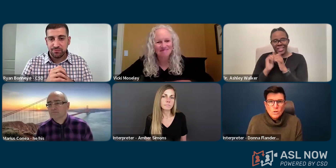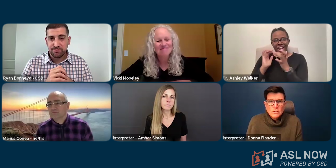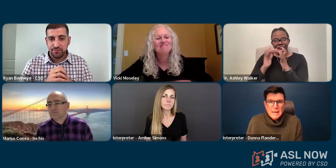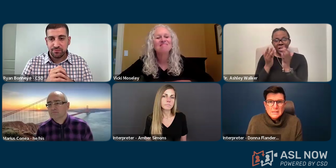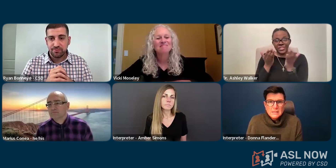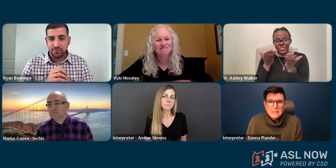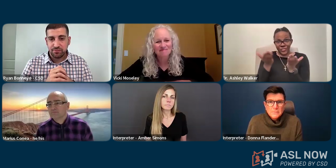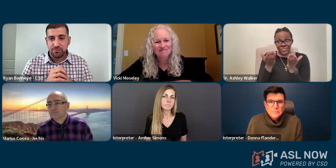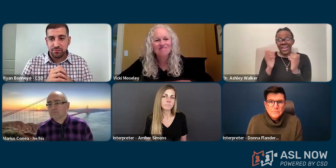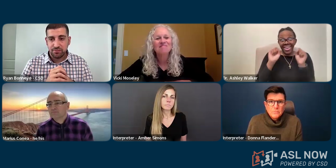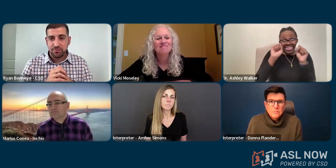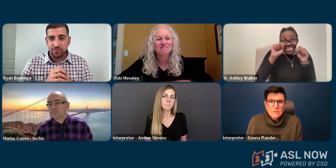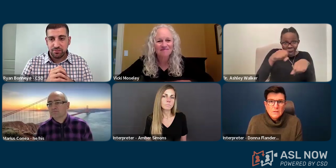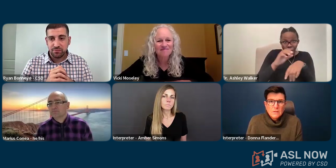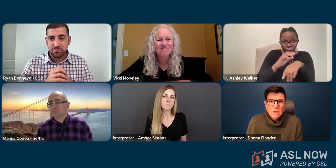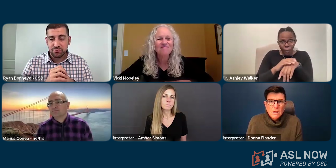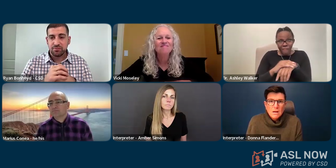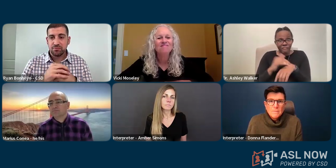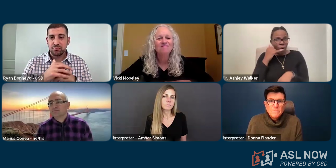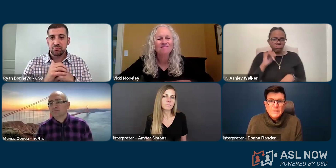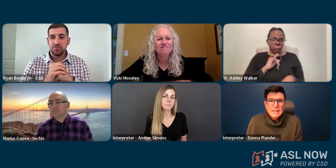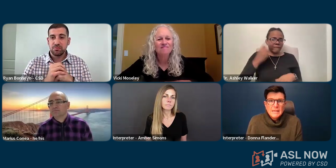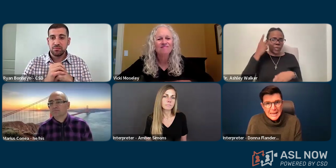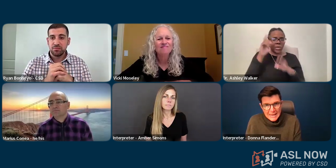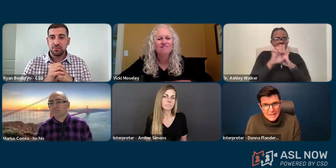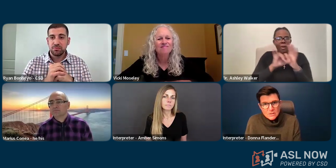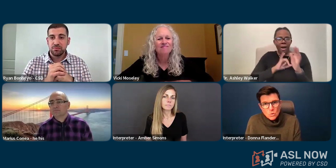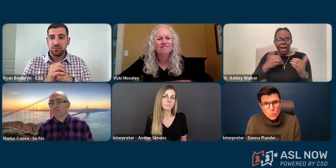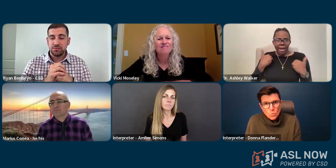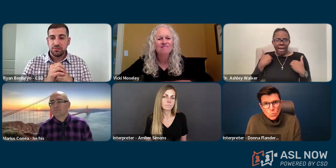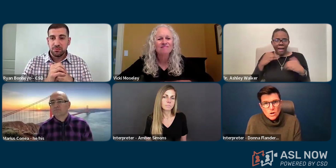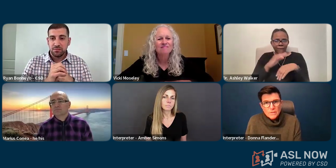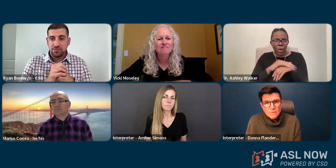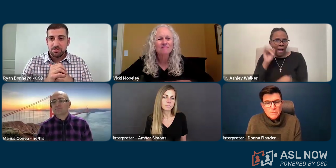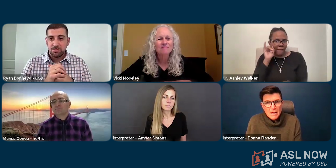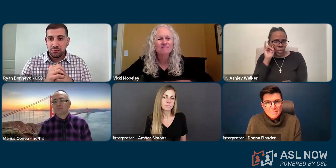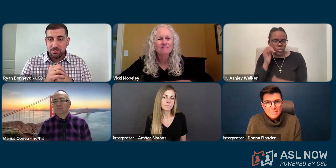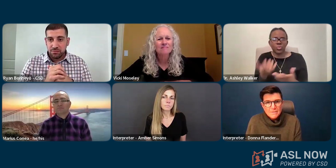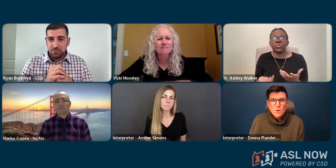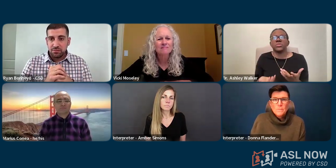It works best it can work on the iPhone.